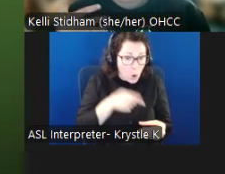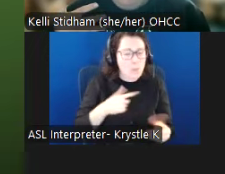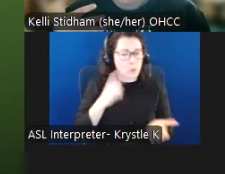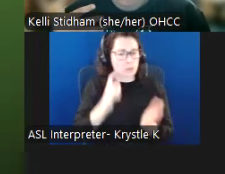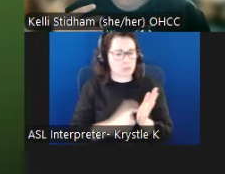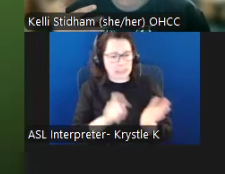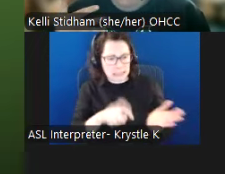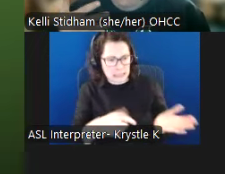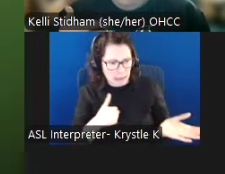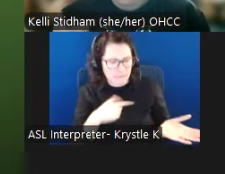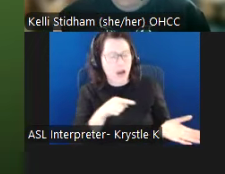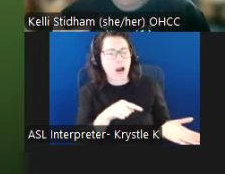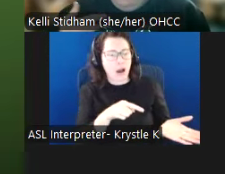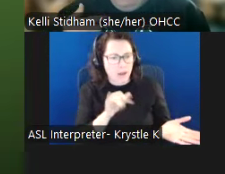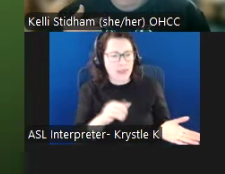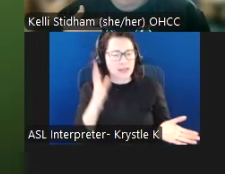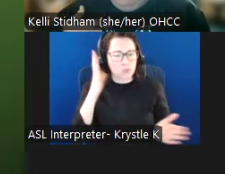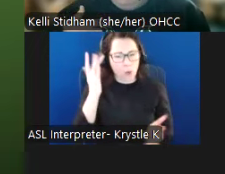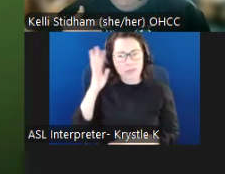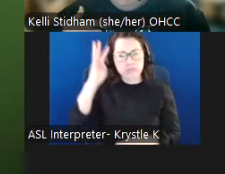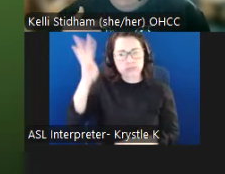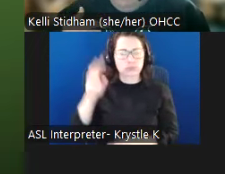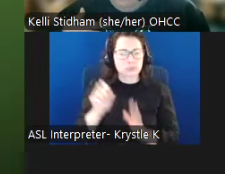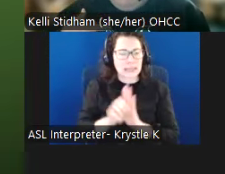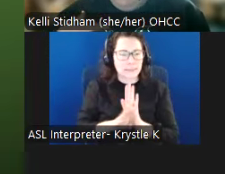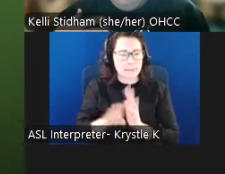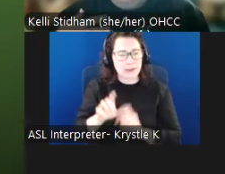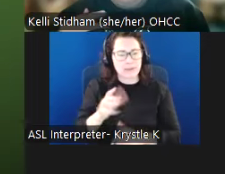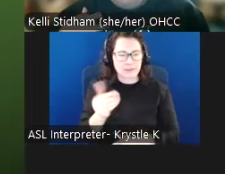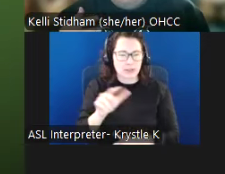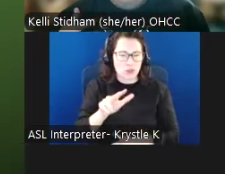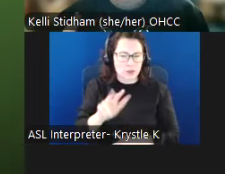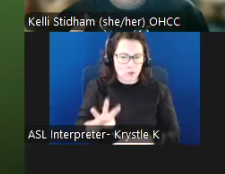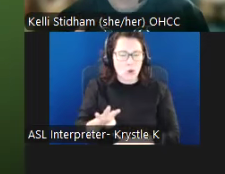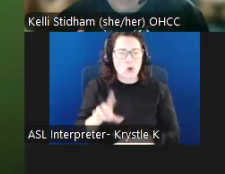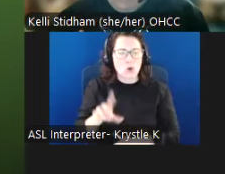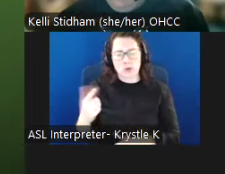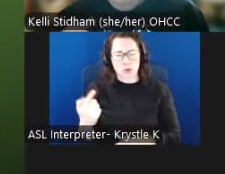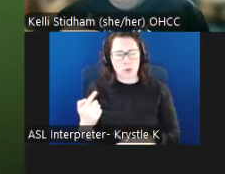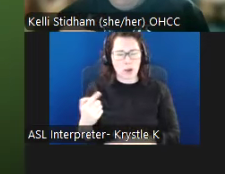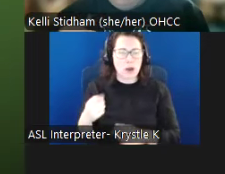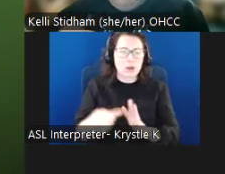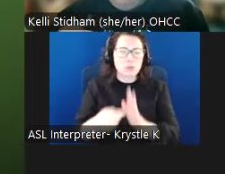what brought about the bill um in 2021.